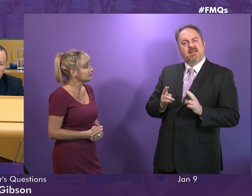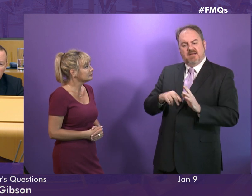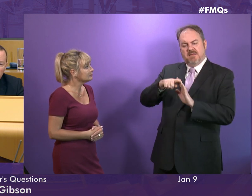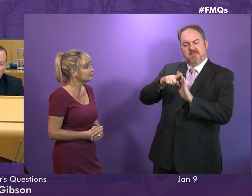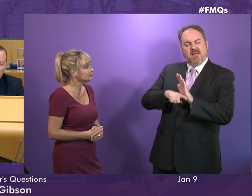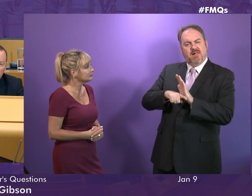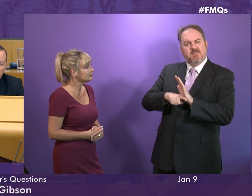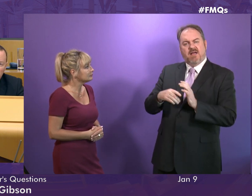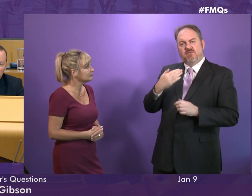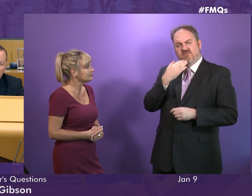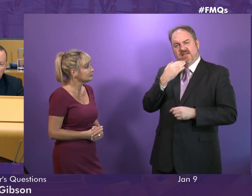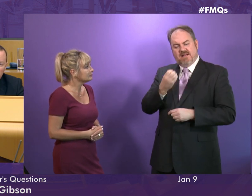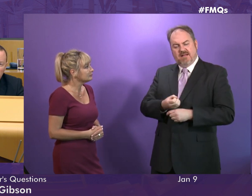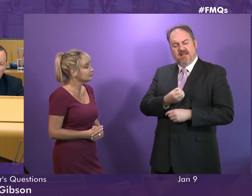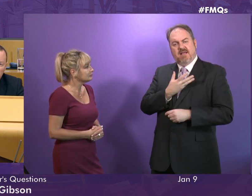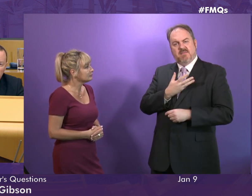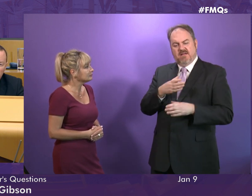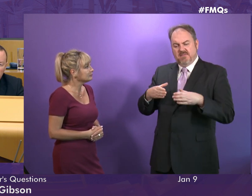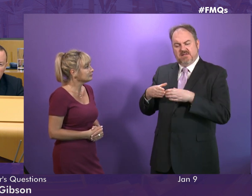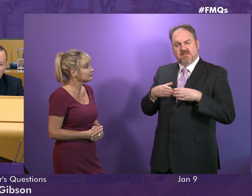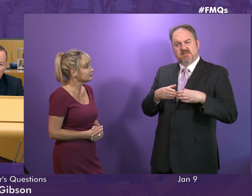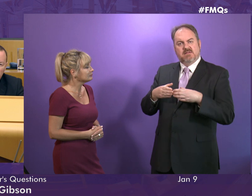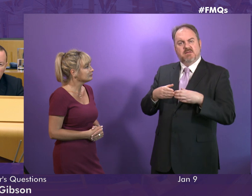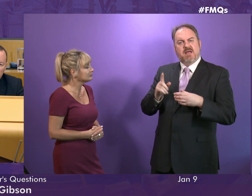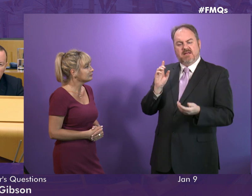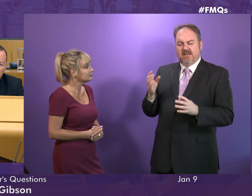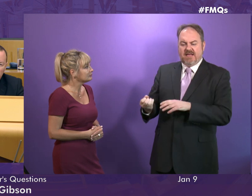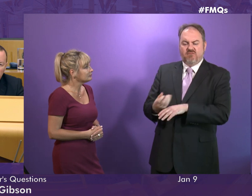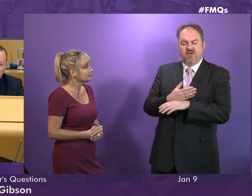Tory and Labour MSPs, will abolish uniform non-domestic rates and lead to the loss of